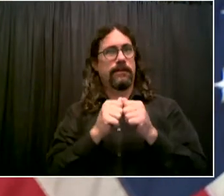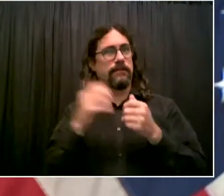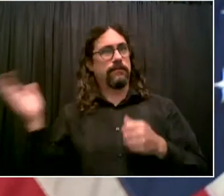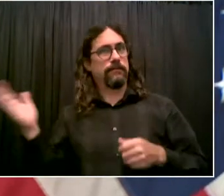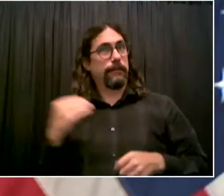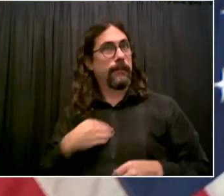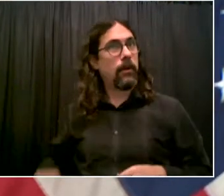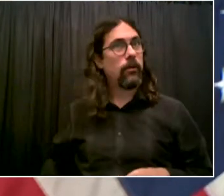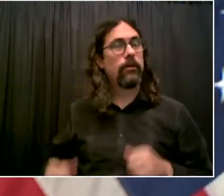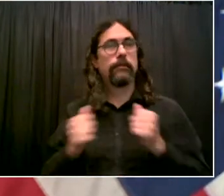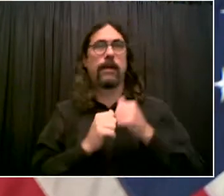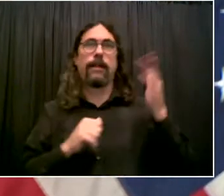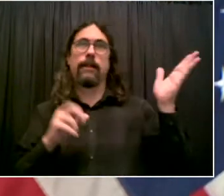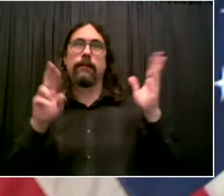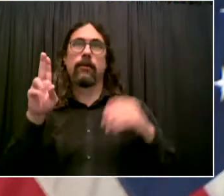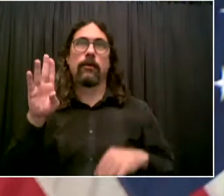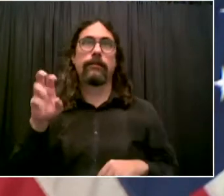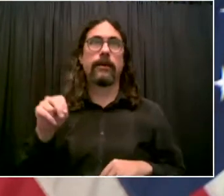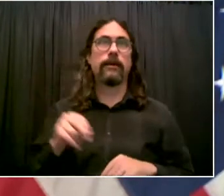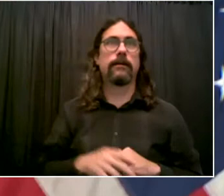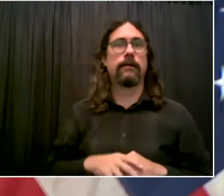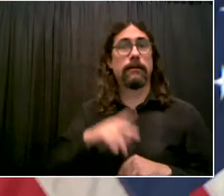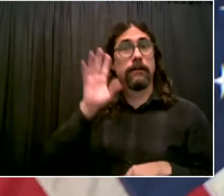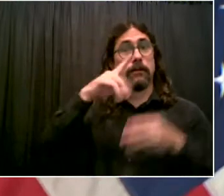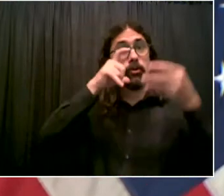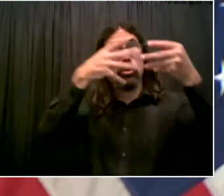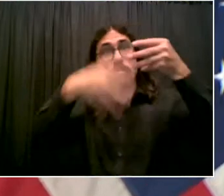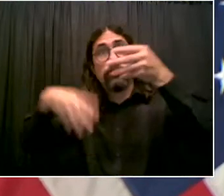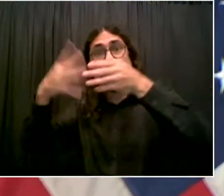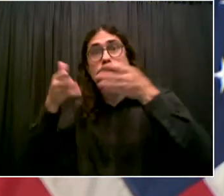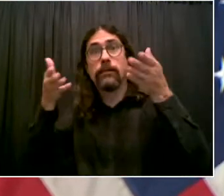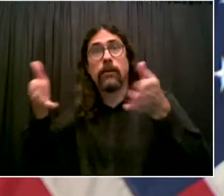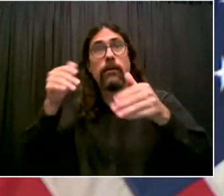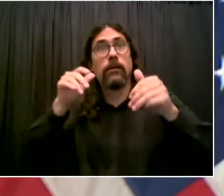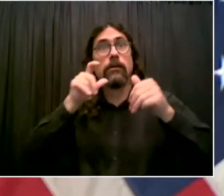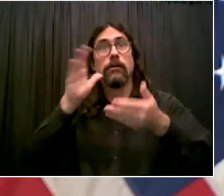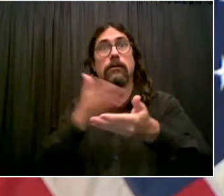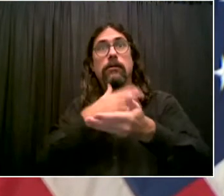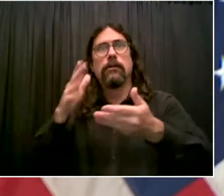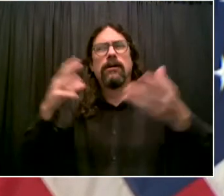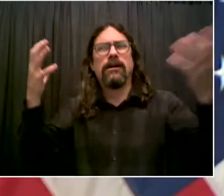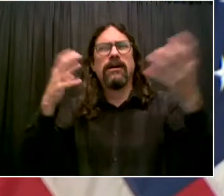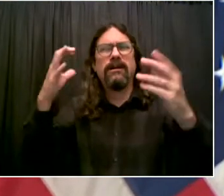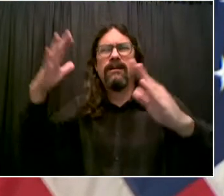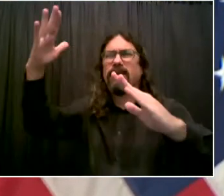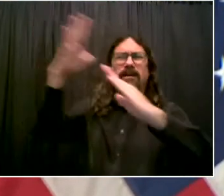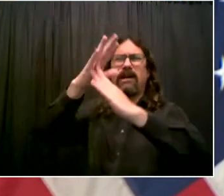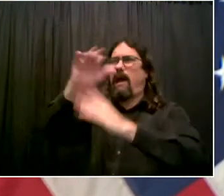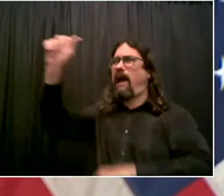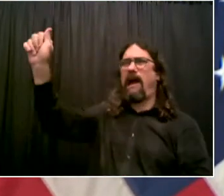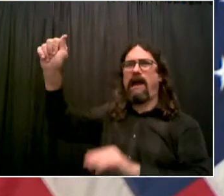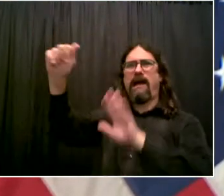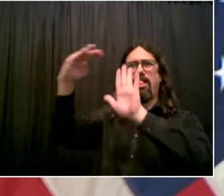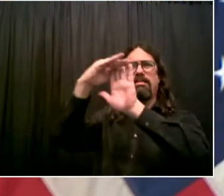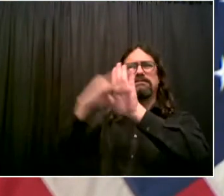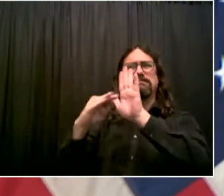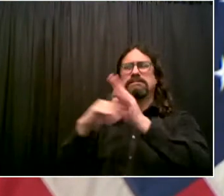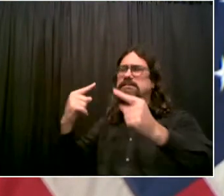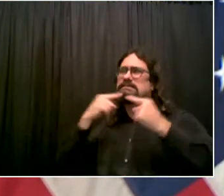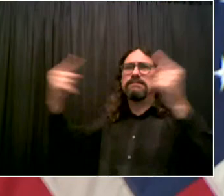THE MAYOR AND RUBEN TO MAKE THESE ANOUNNCMEENTS. THE ARTISTWES HAVE ASSEMBLED OF THE MOST